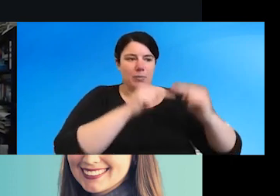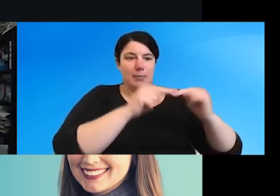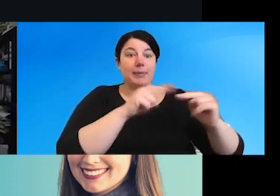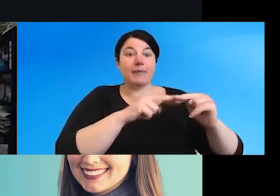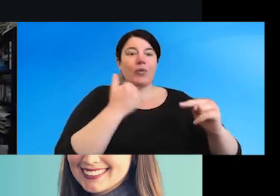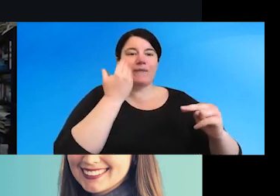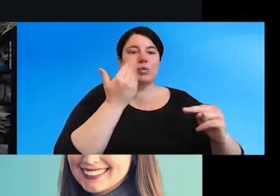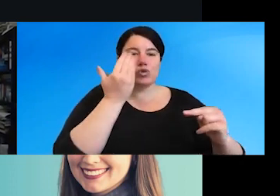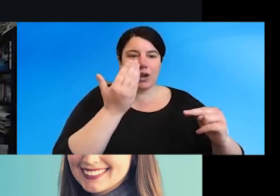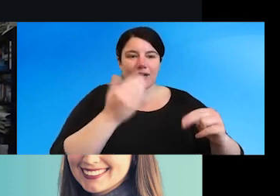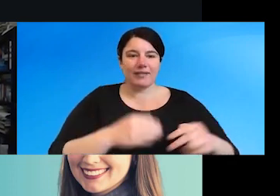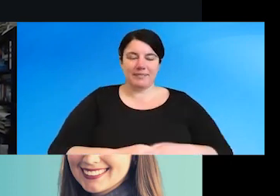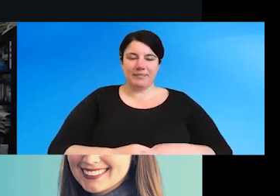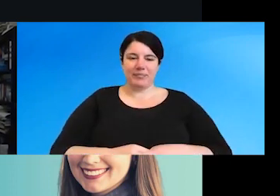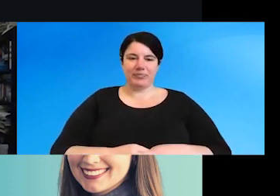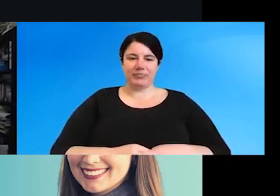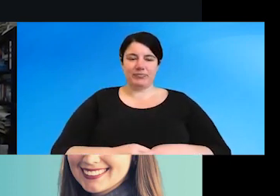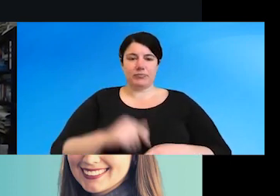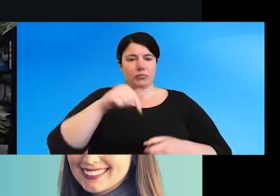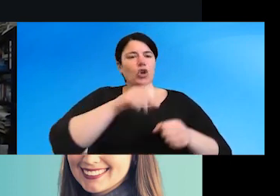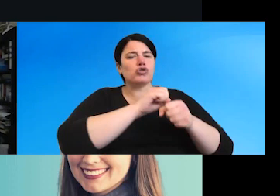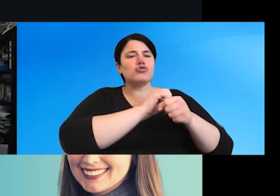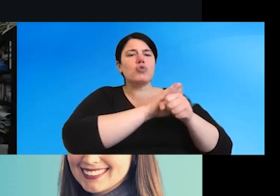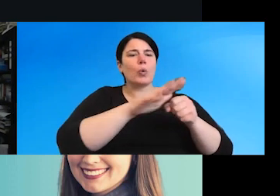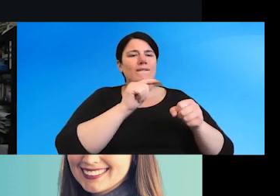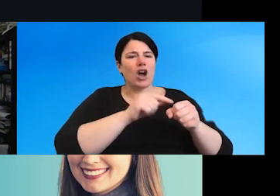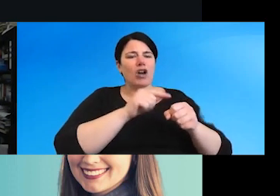this time is this pandemic has impacted the arts industry so